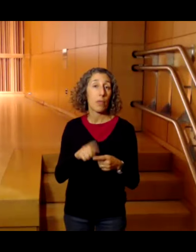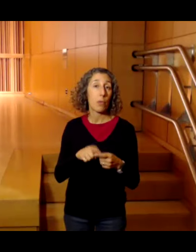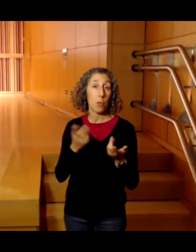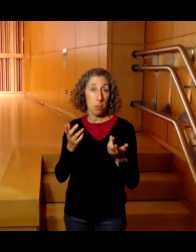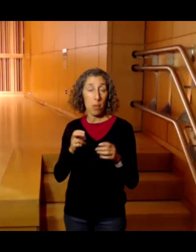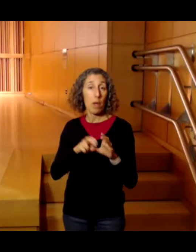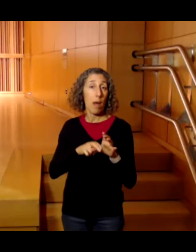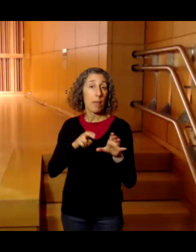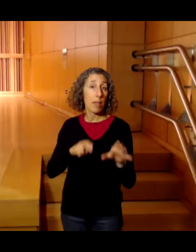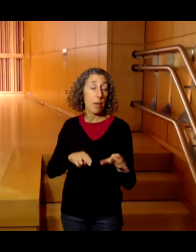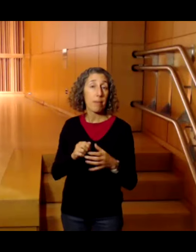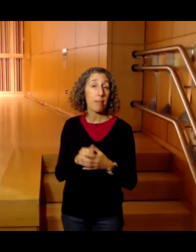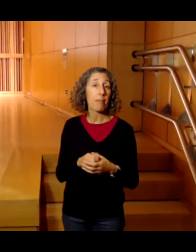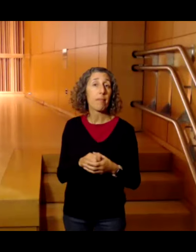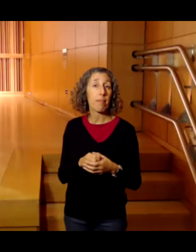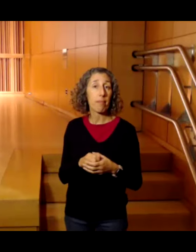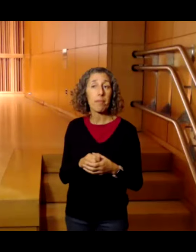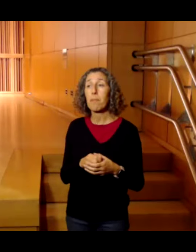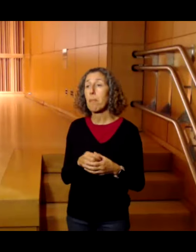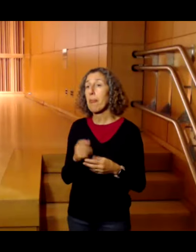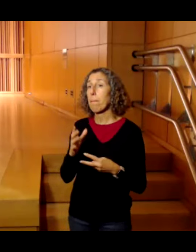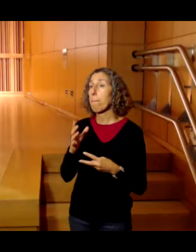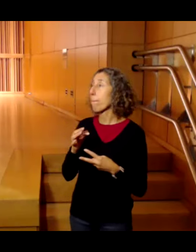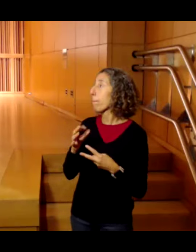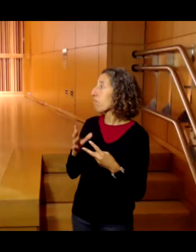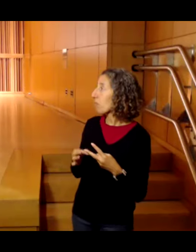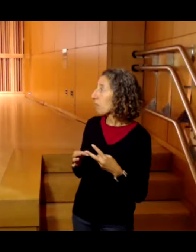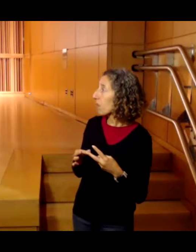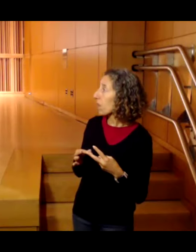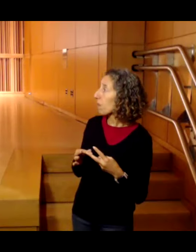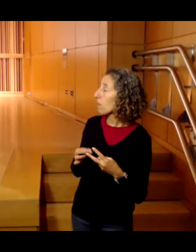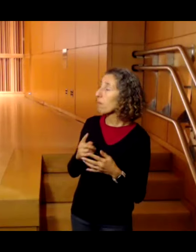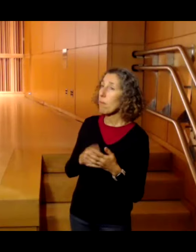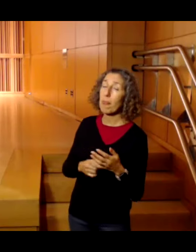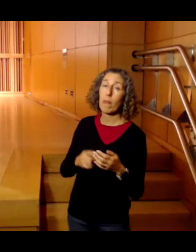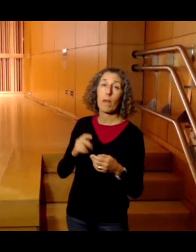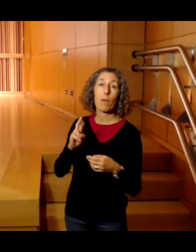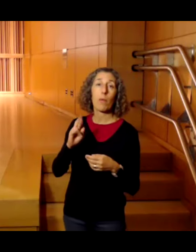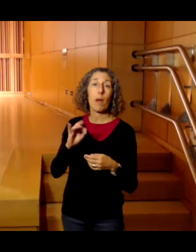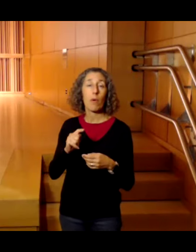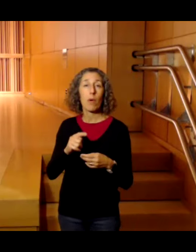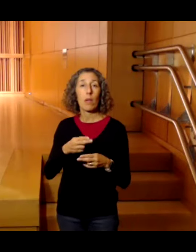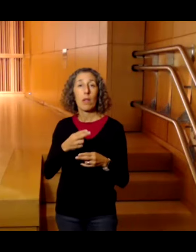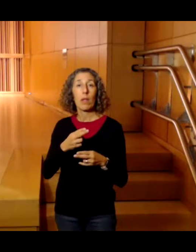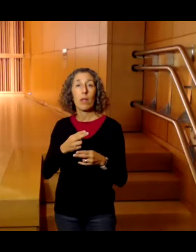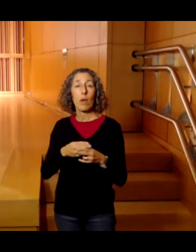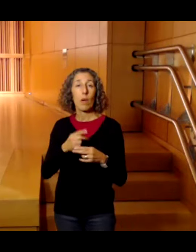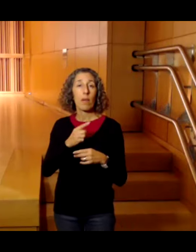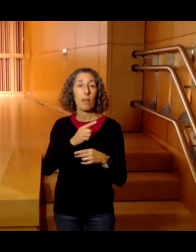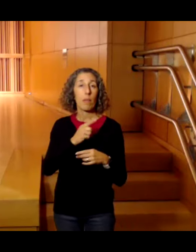Either way, choice is a stay against what Robert calls black inevitability. Quote.